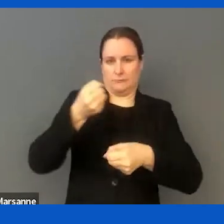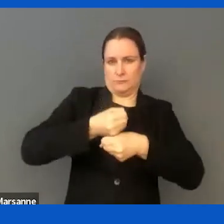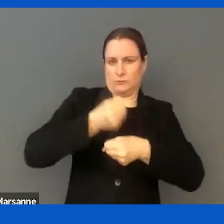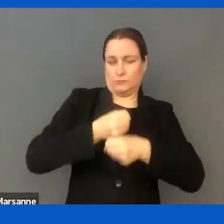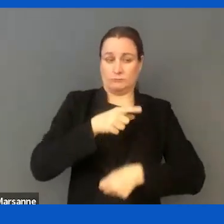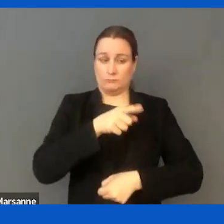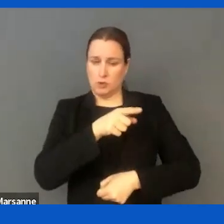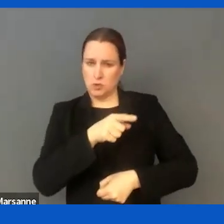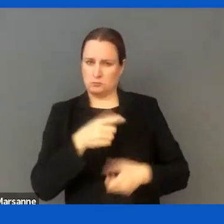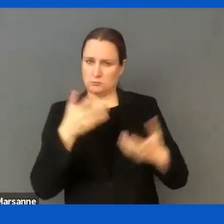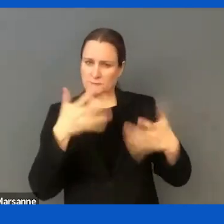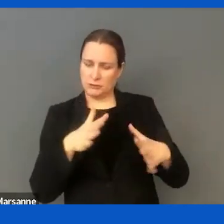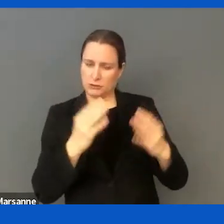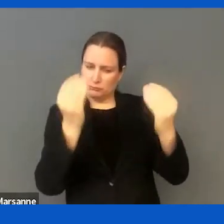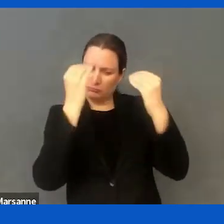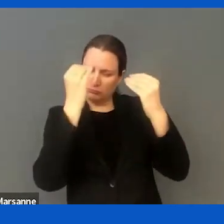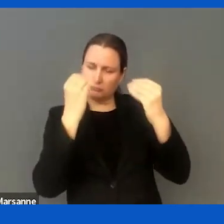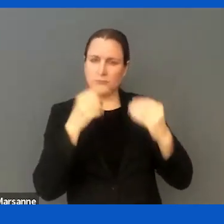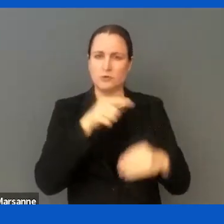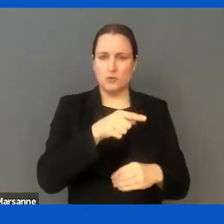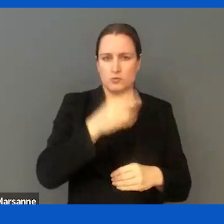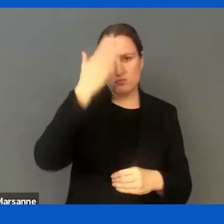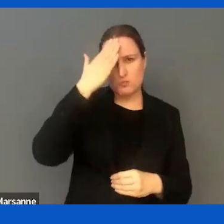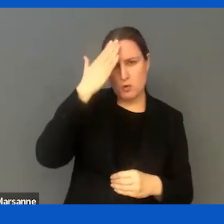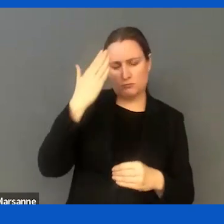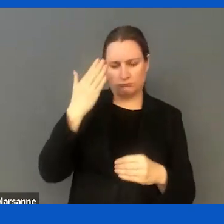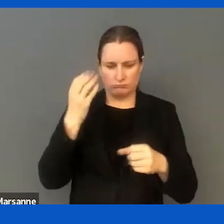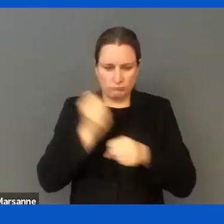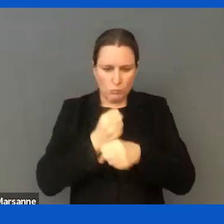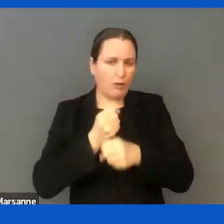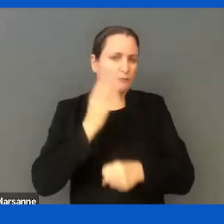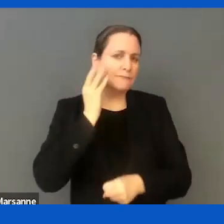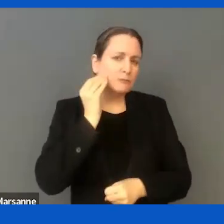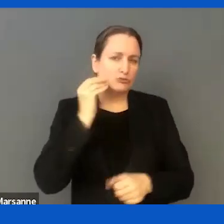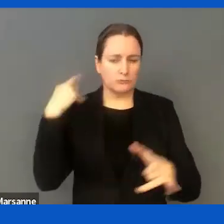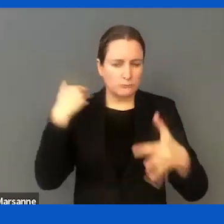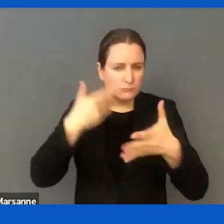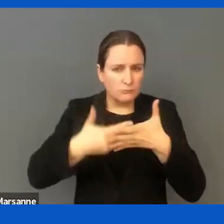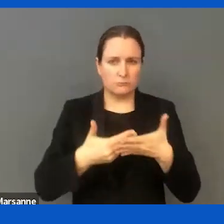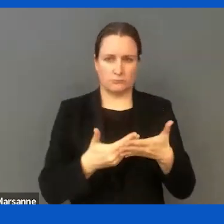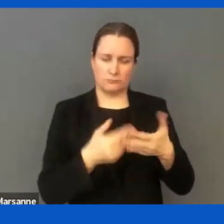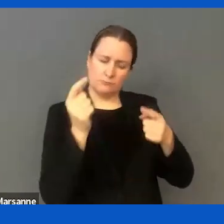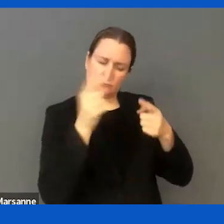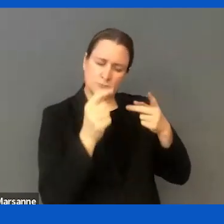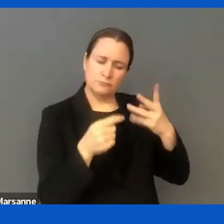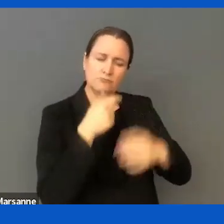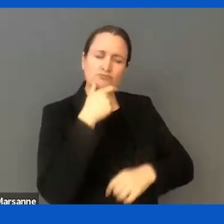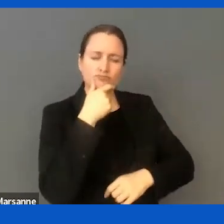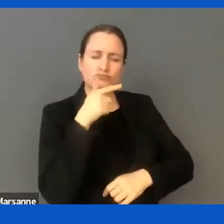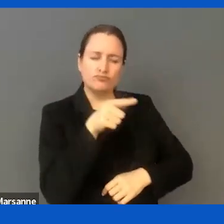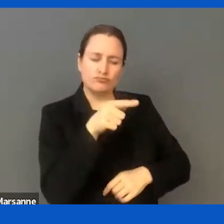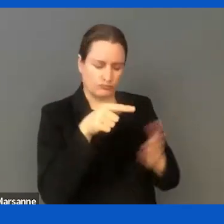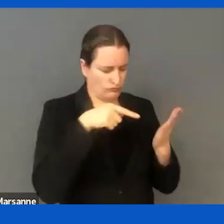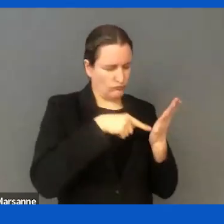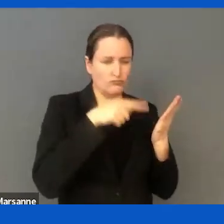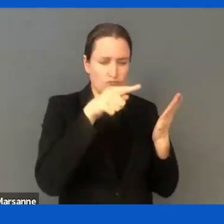have you had? That sort of thing is useful. We do a lot of assessments of staff and organizations,